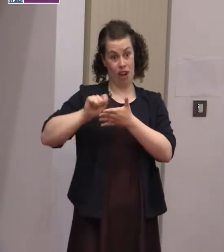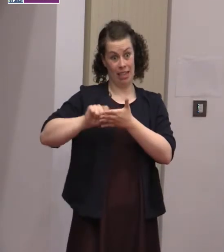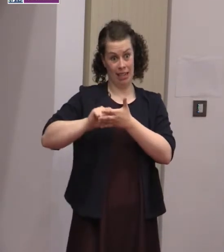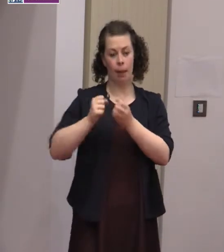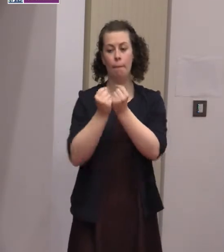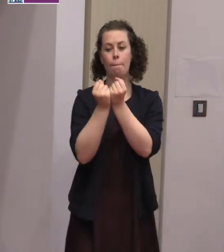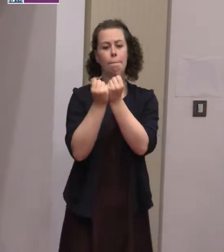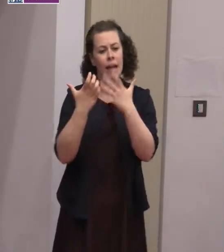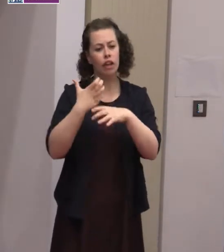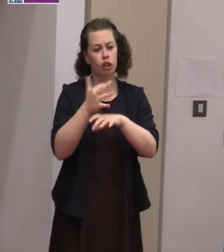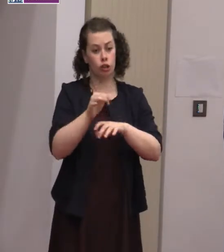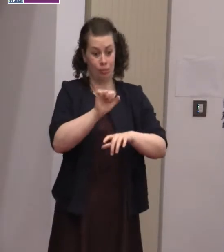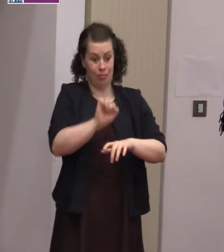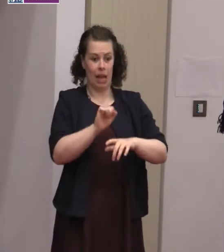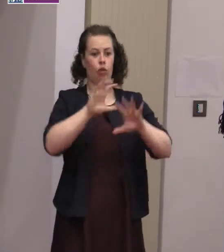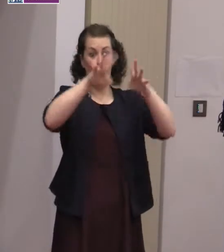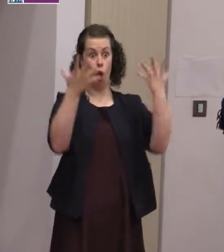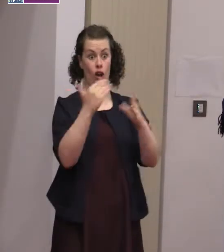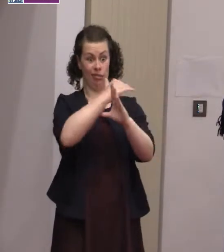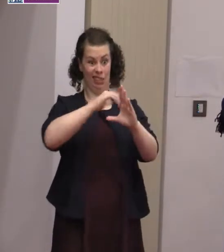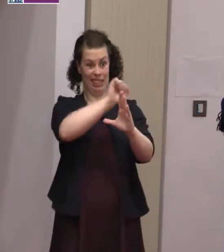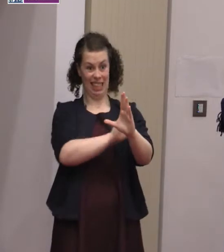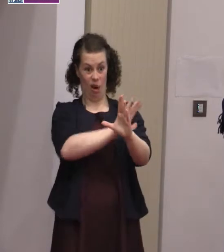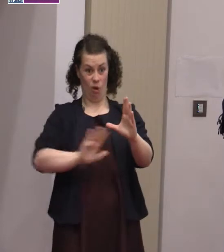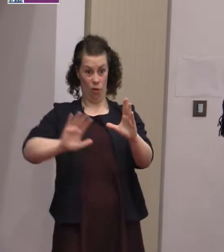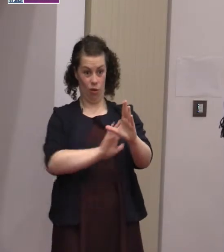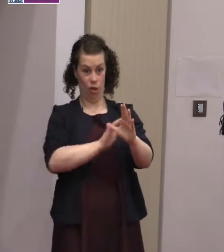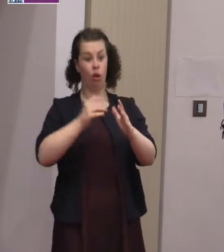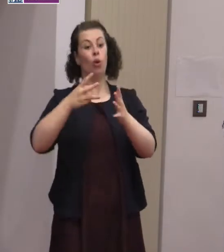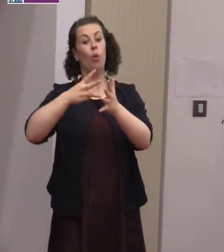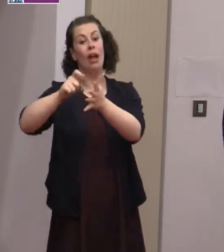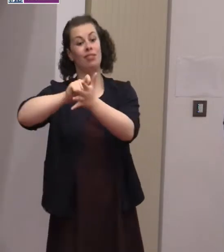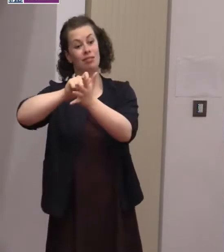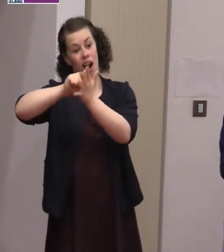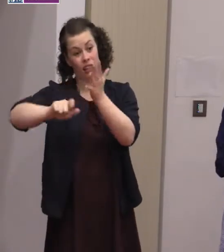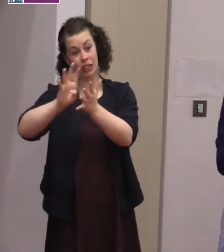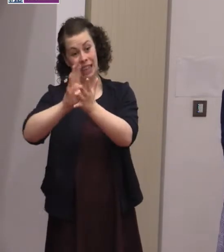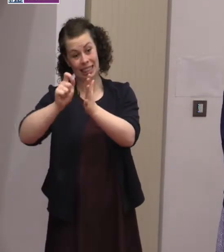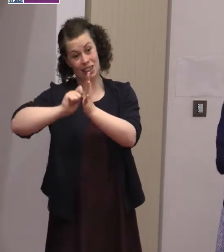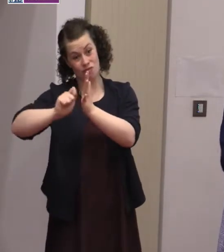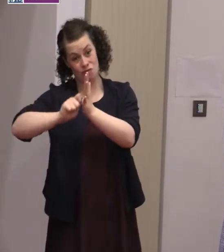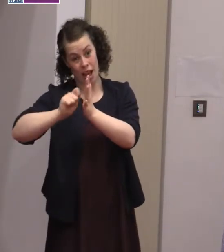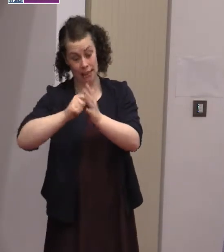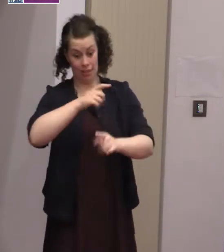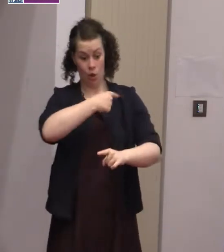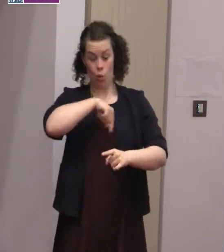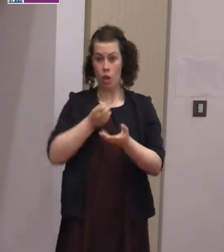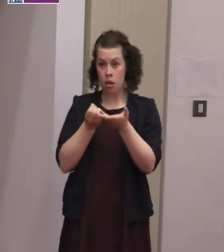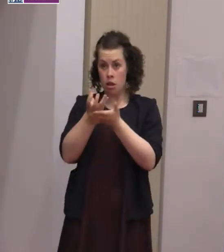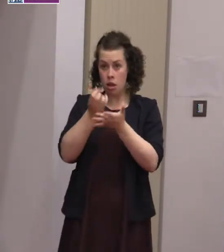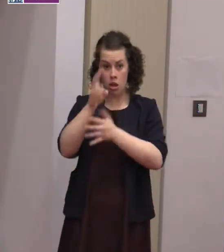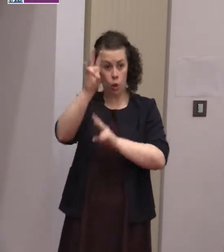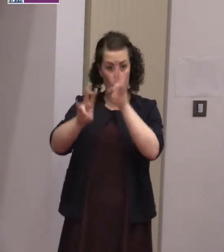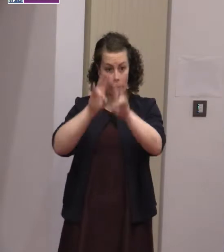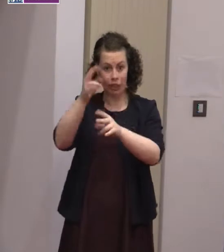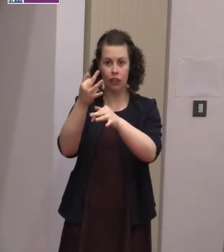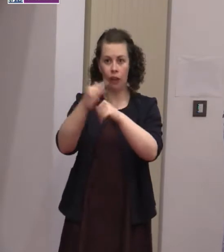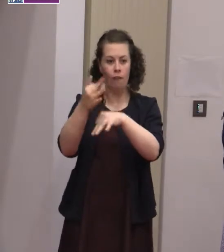south, when Article 19 was being discussed, were bringing more questions of family.